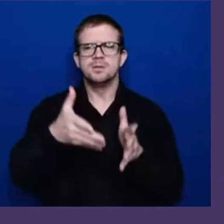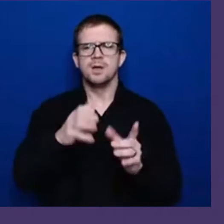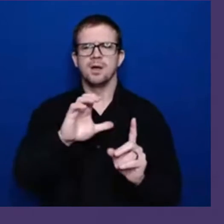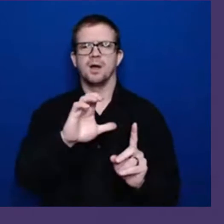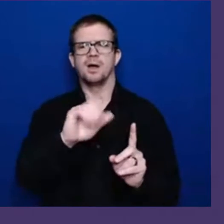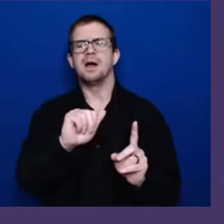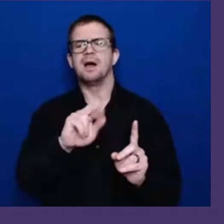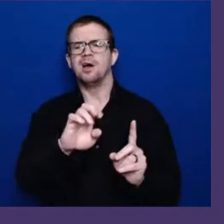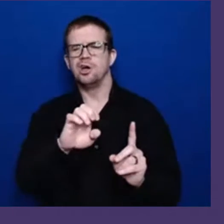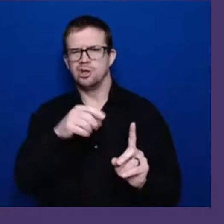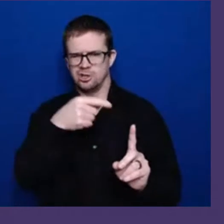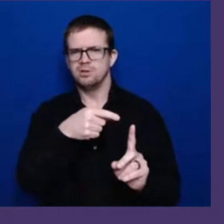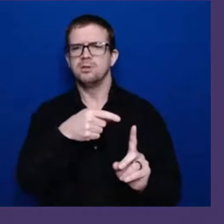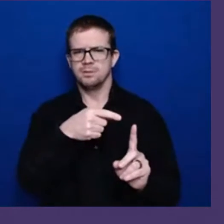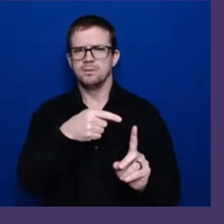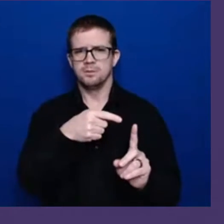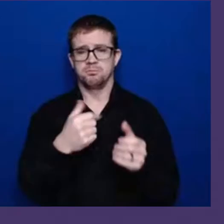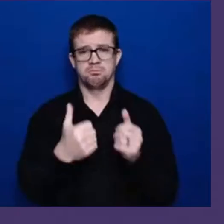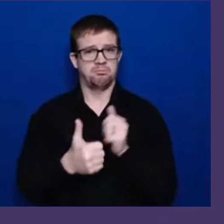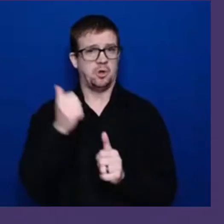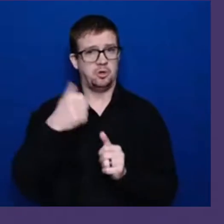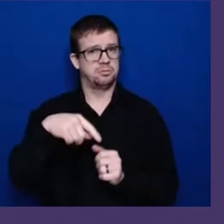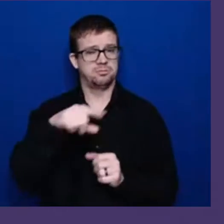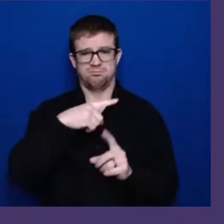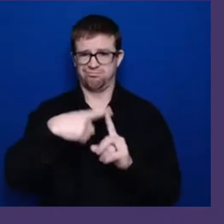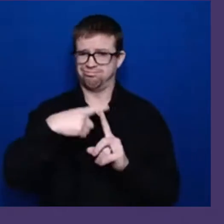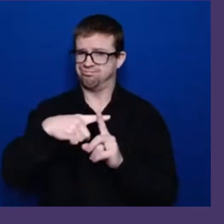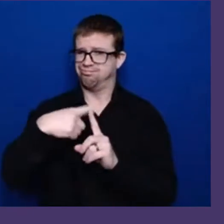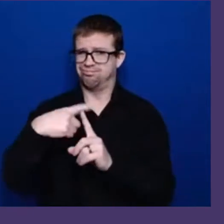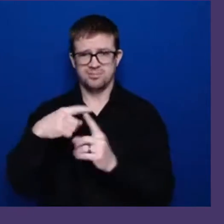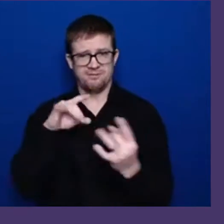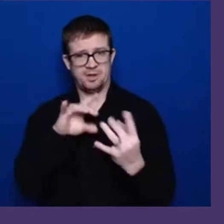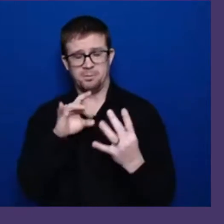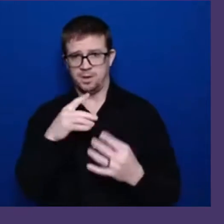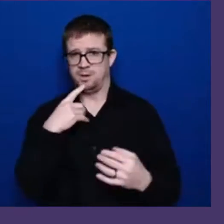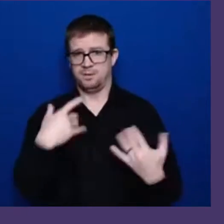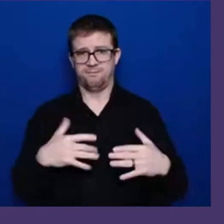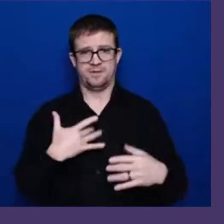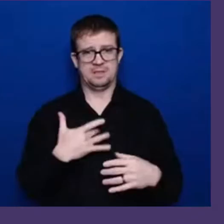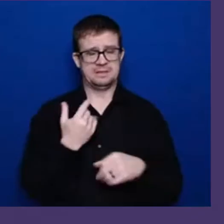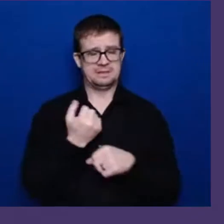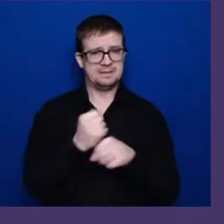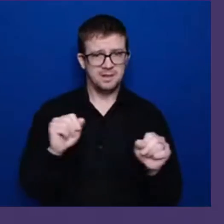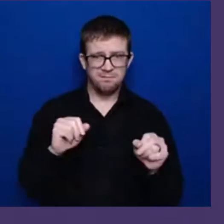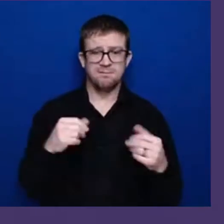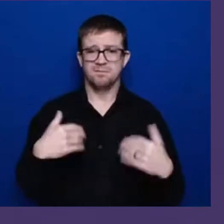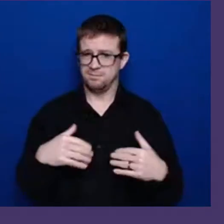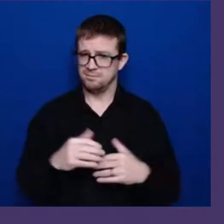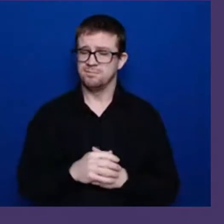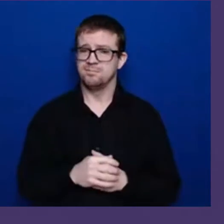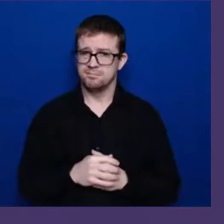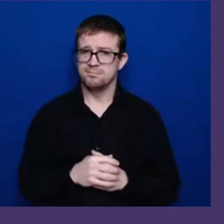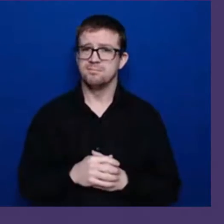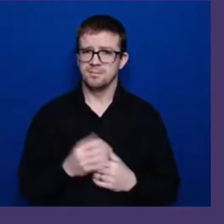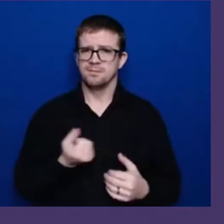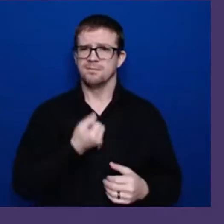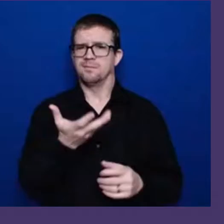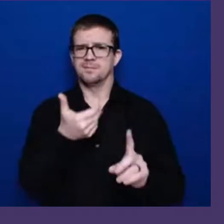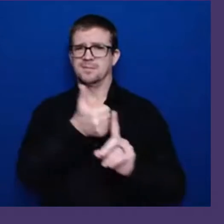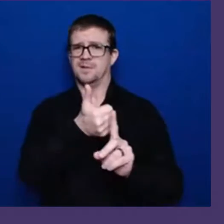they feel safe expressing themselves. Azure AI Studio lets our team focus on personalization,